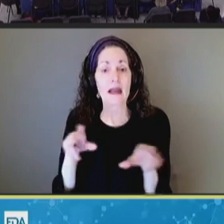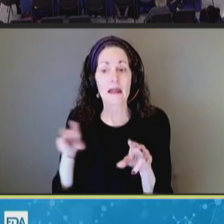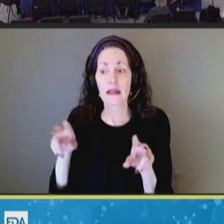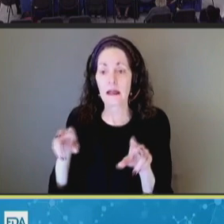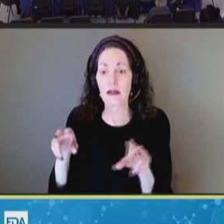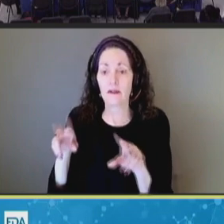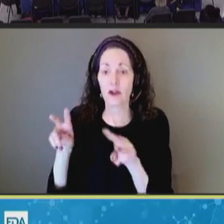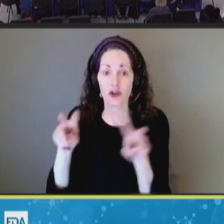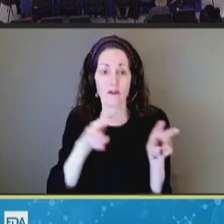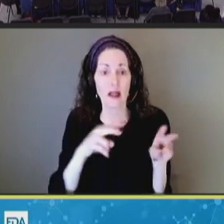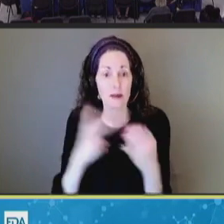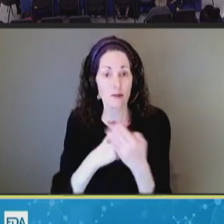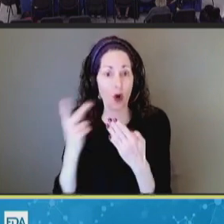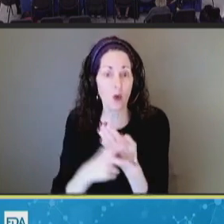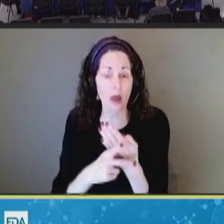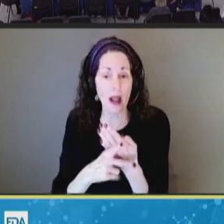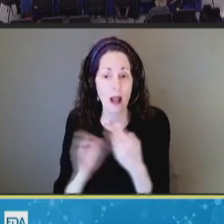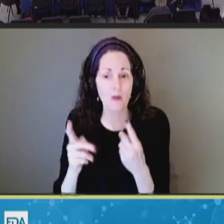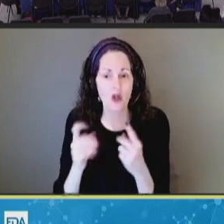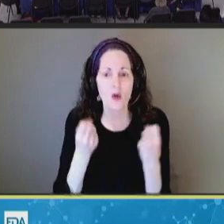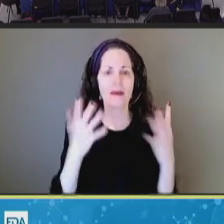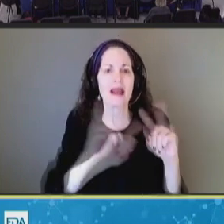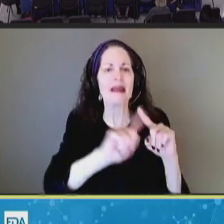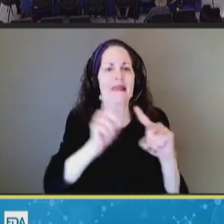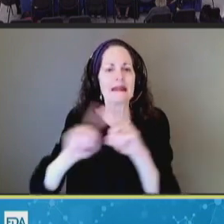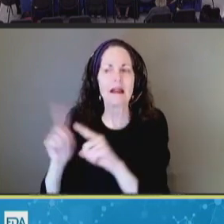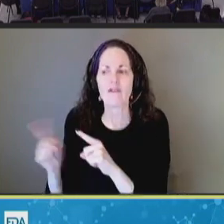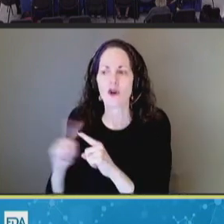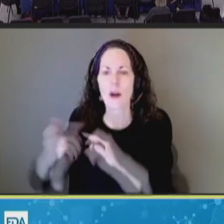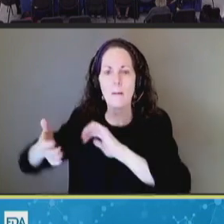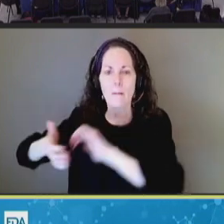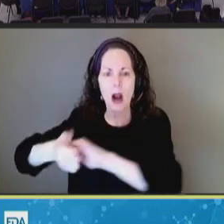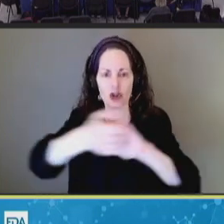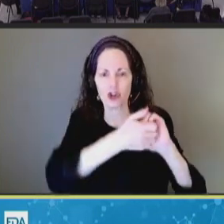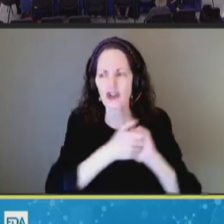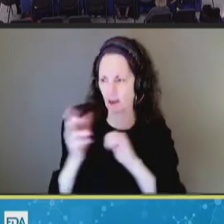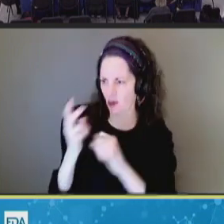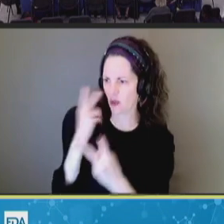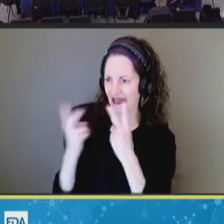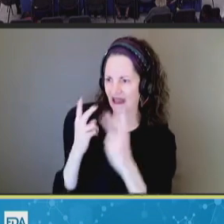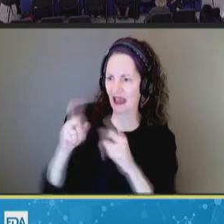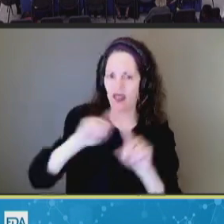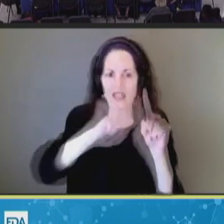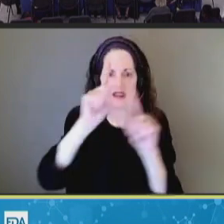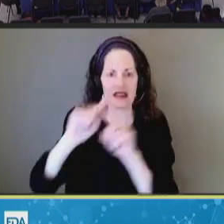through multiple interdisciplinary partnerships, as illustrated here. So, for safety surveillance